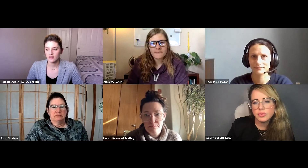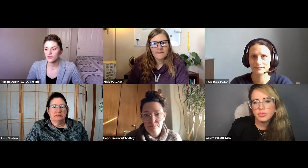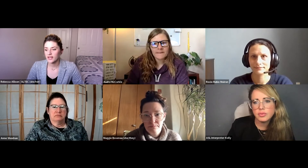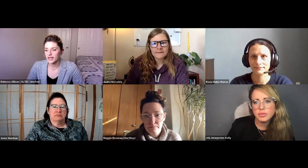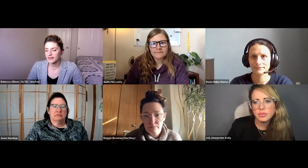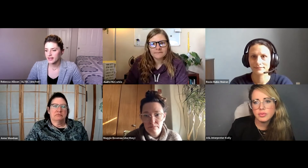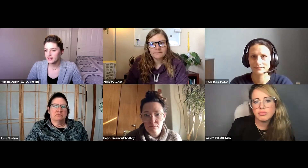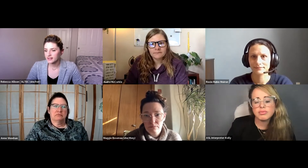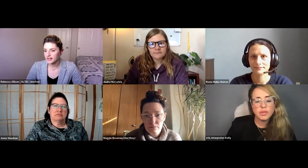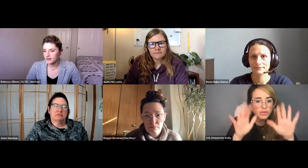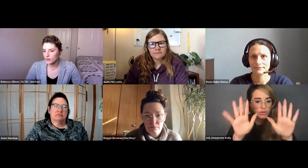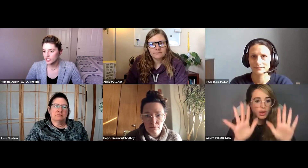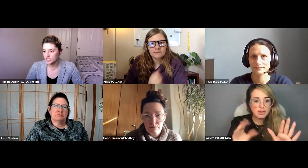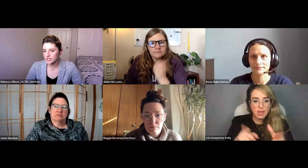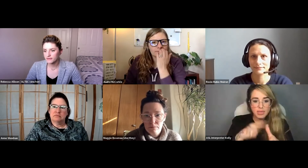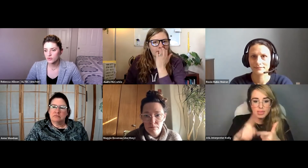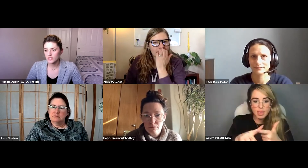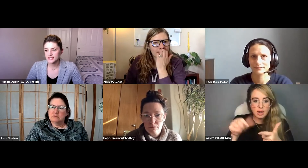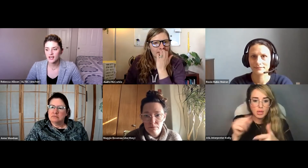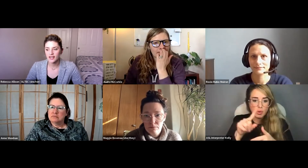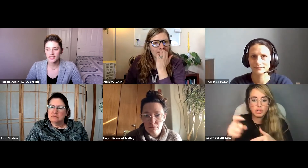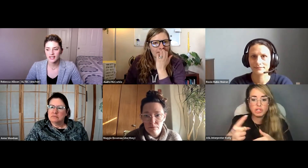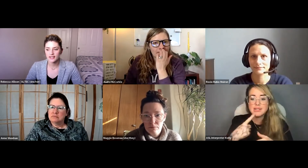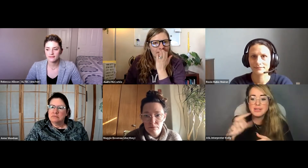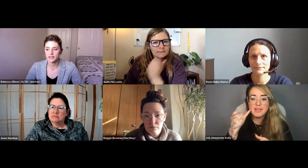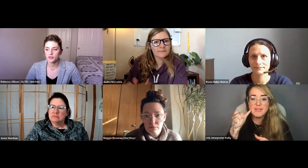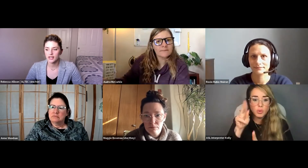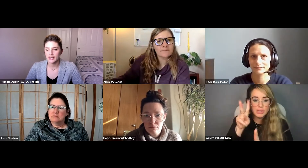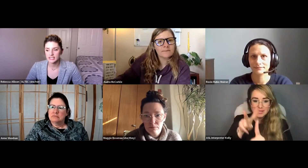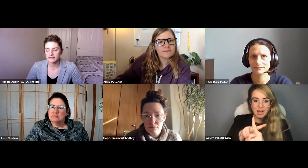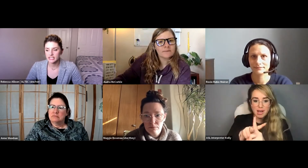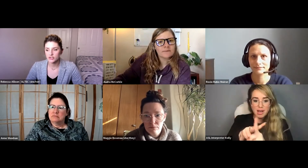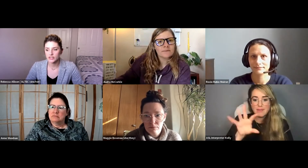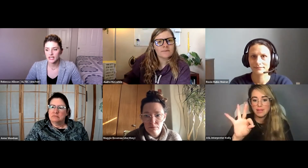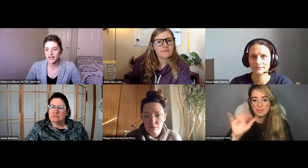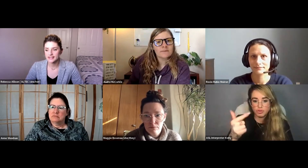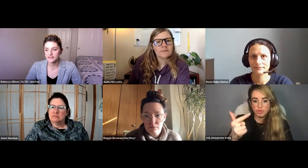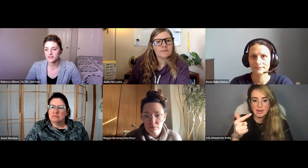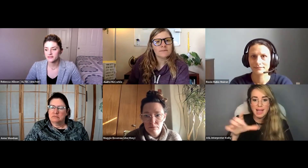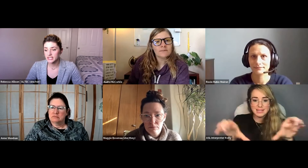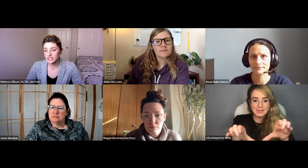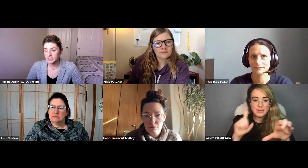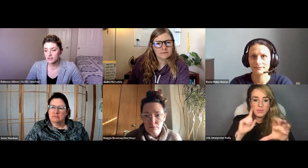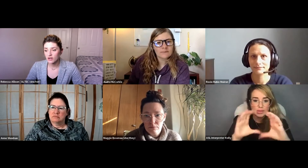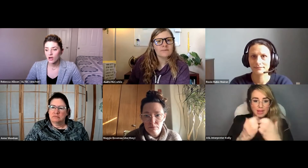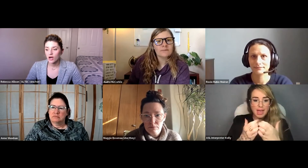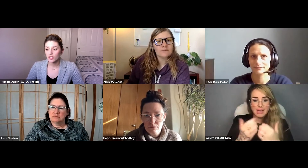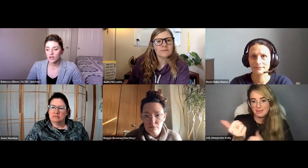Great and then another question, "If you assign a Flipgrid activity to a class of 15, are all